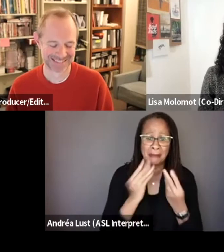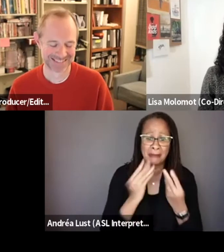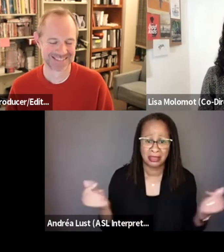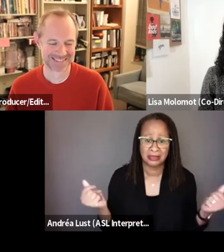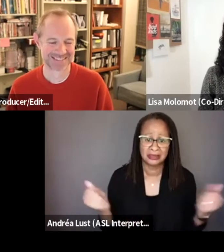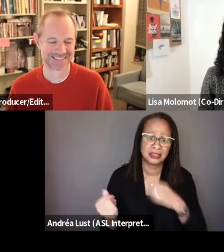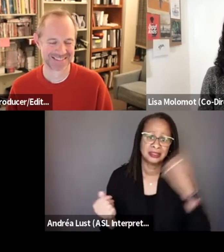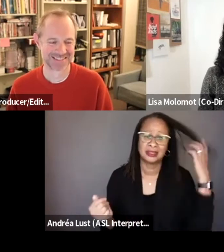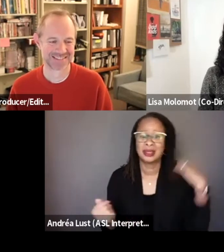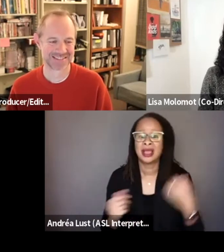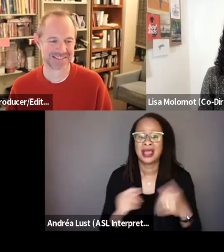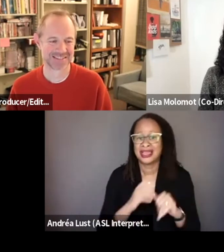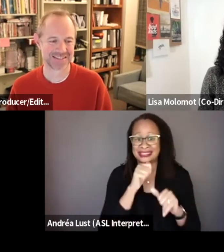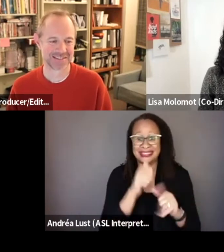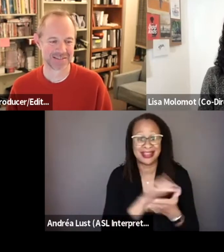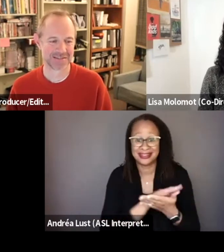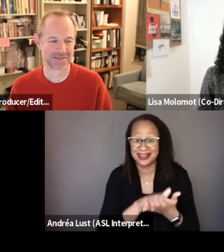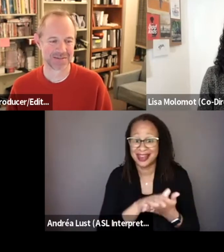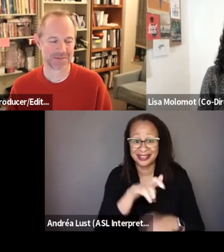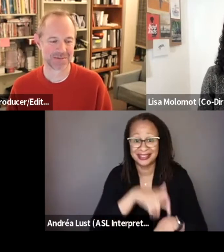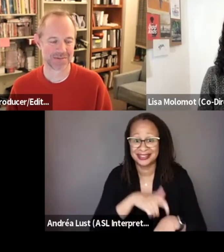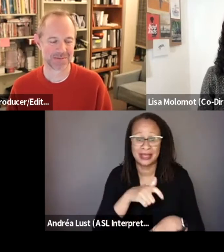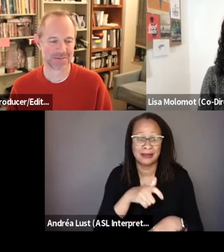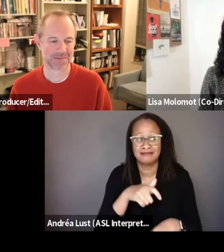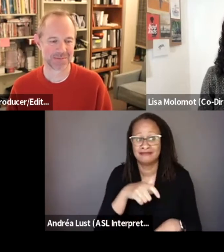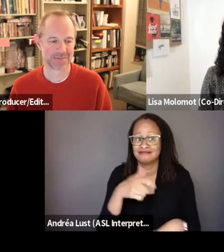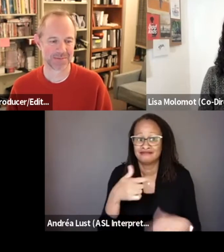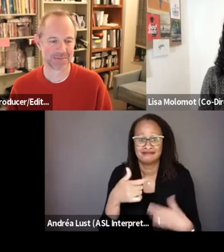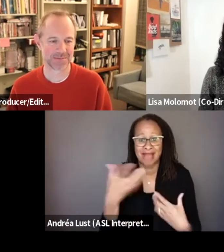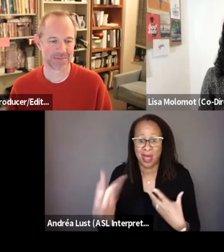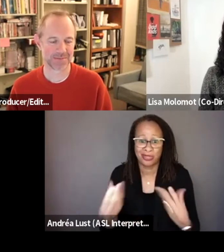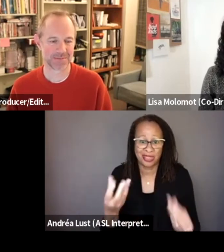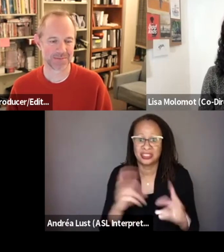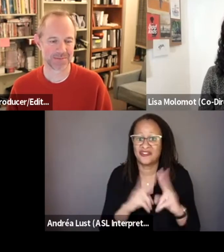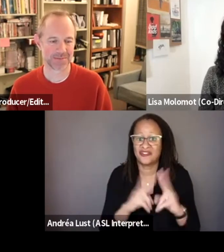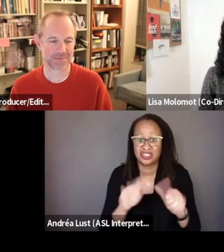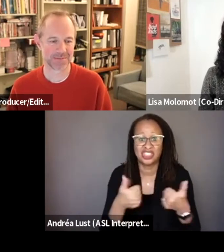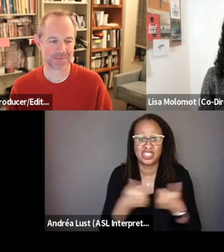It's not hospitable and it definitely challenged me physically,